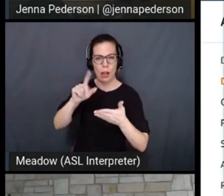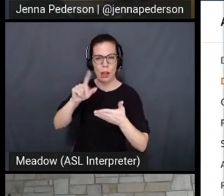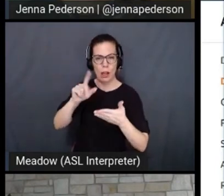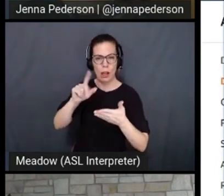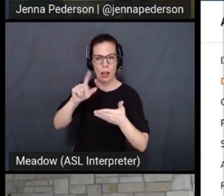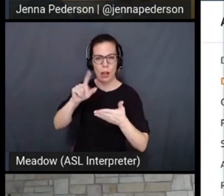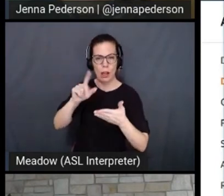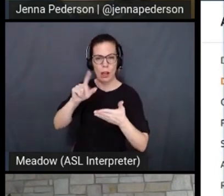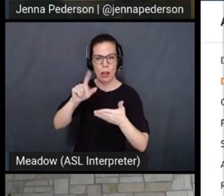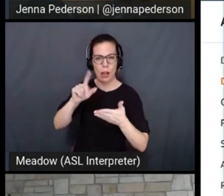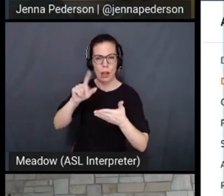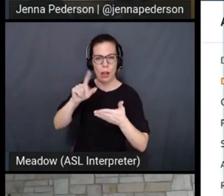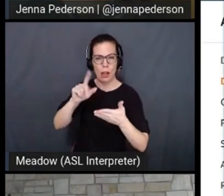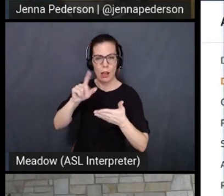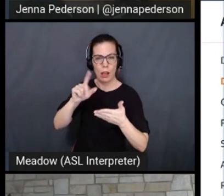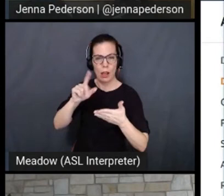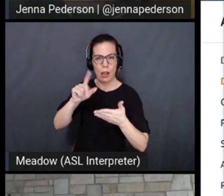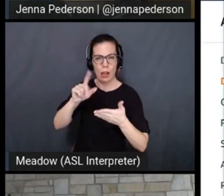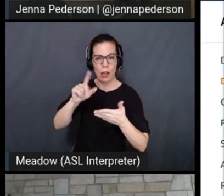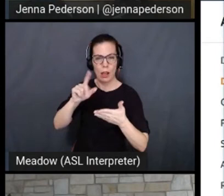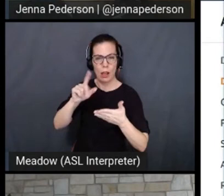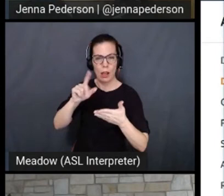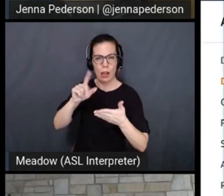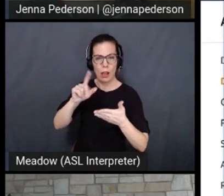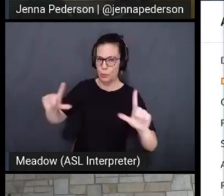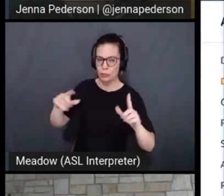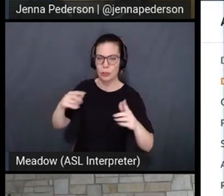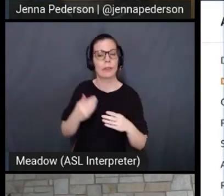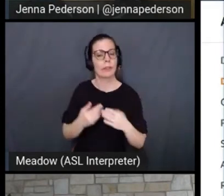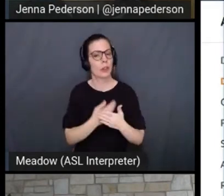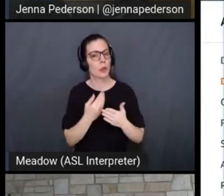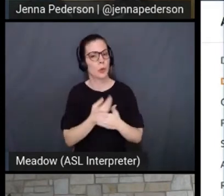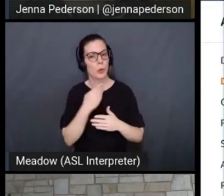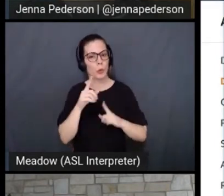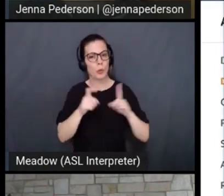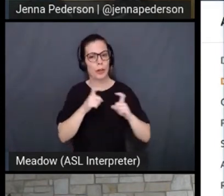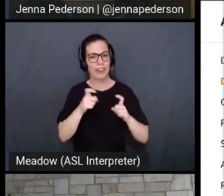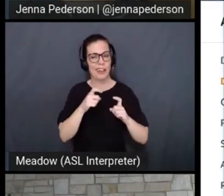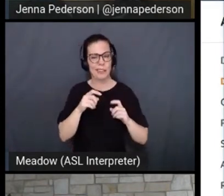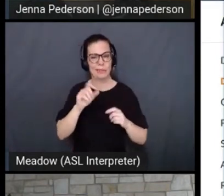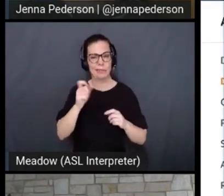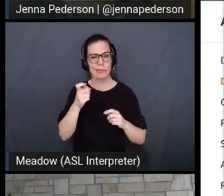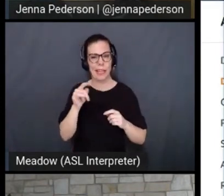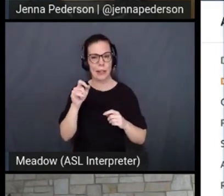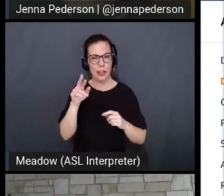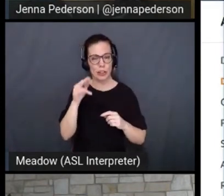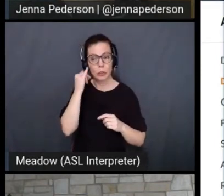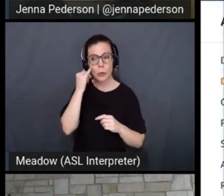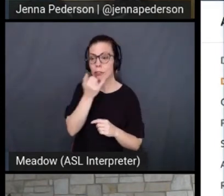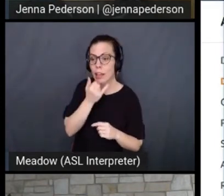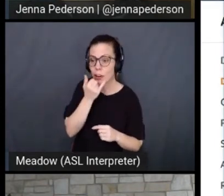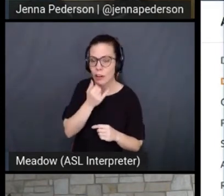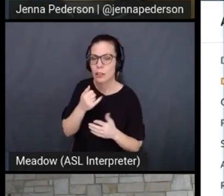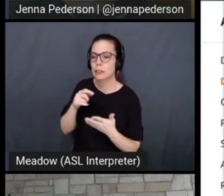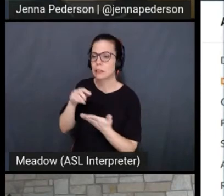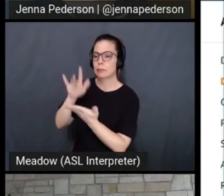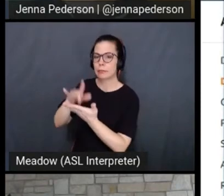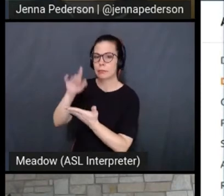We do support the query editor and therefore just if ever you get an error message, hit cancel, hit new query. And now you're in the query editor